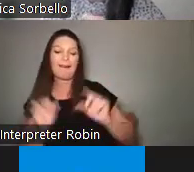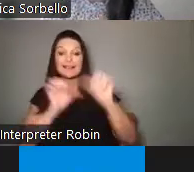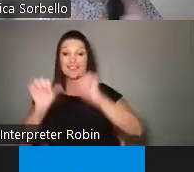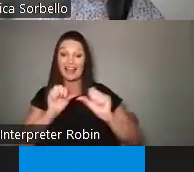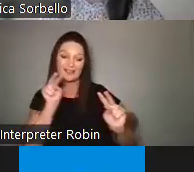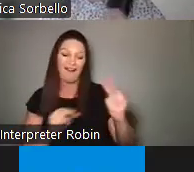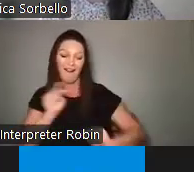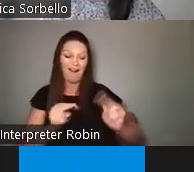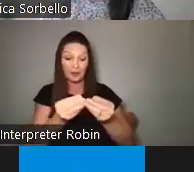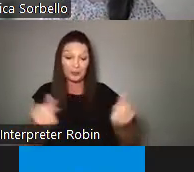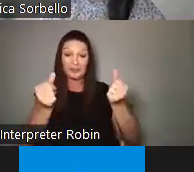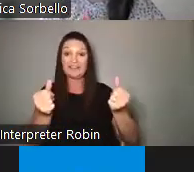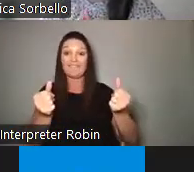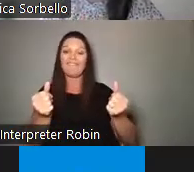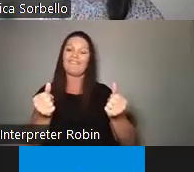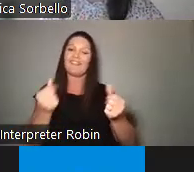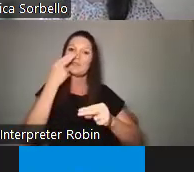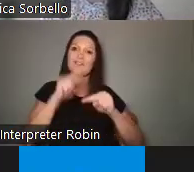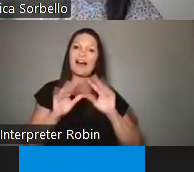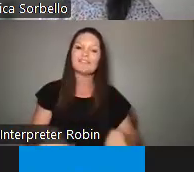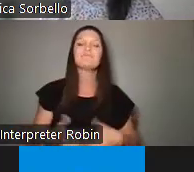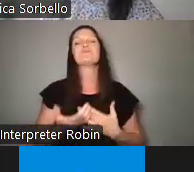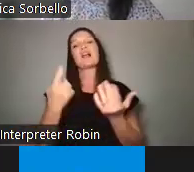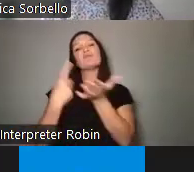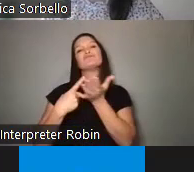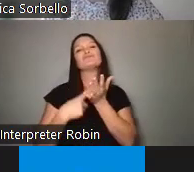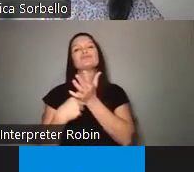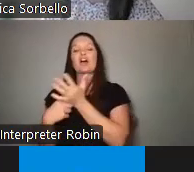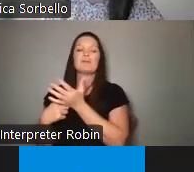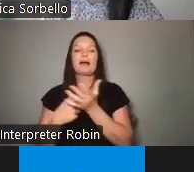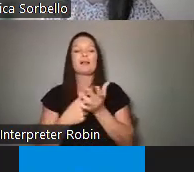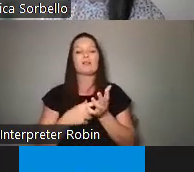controlled substances the reality is any medication that